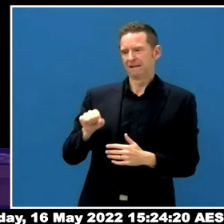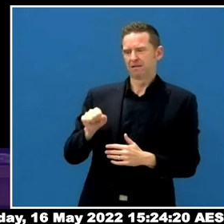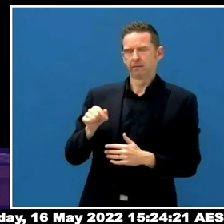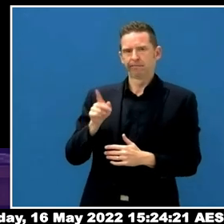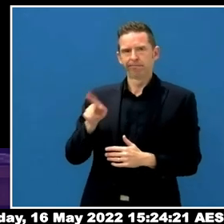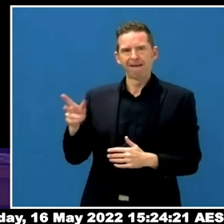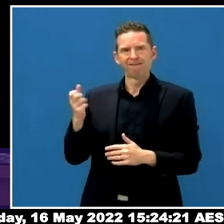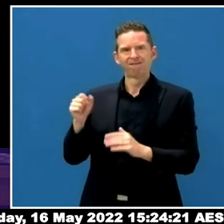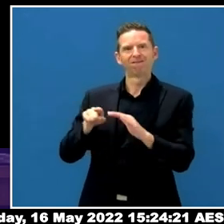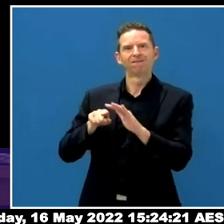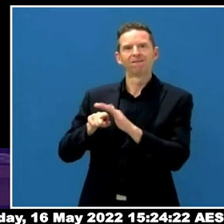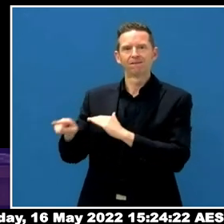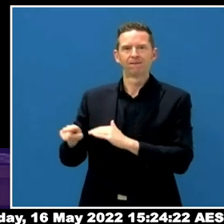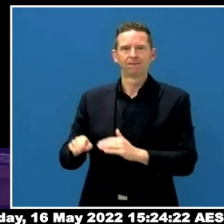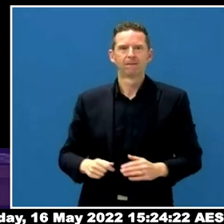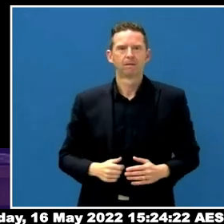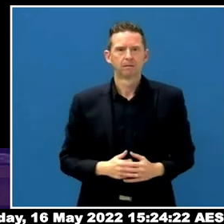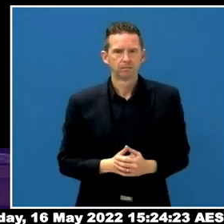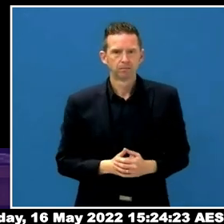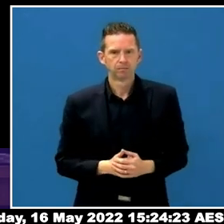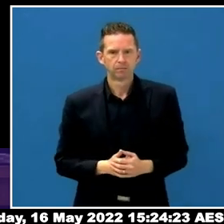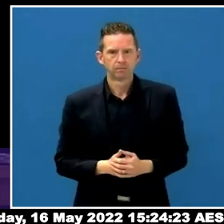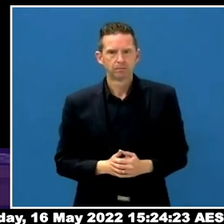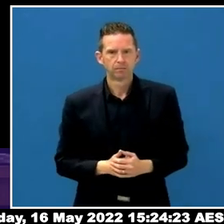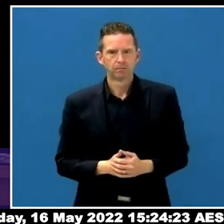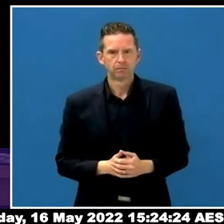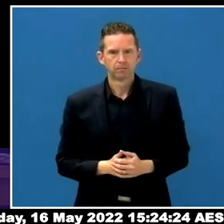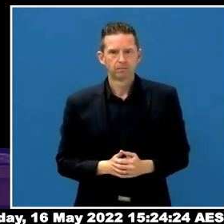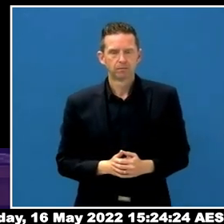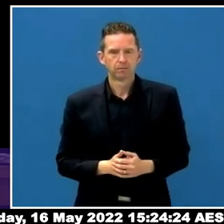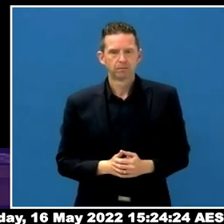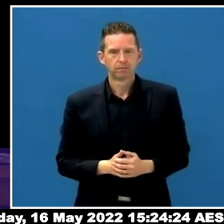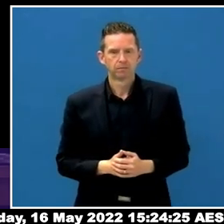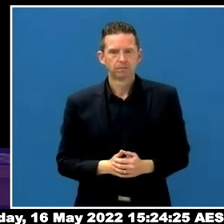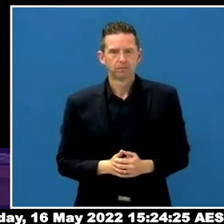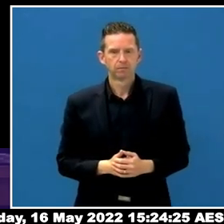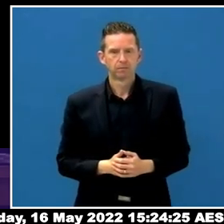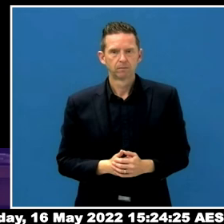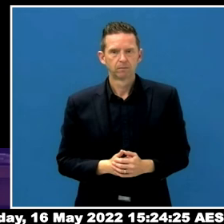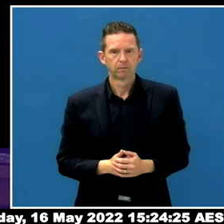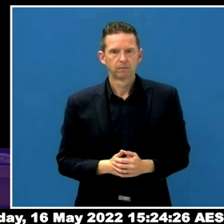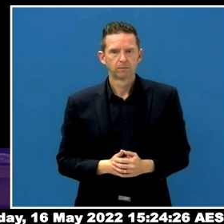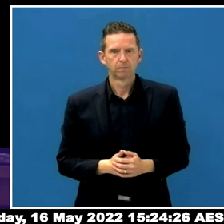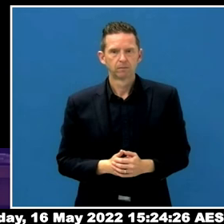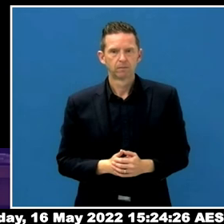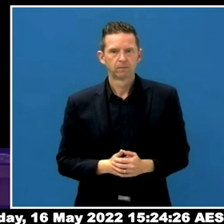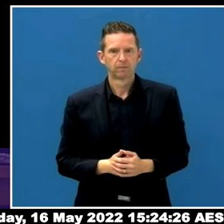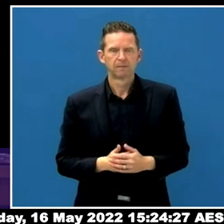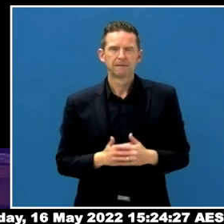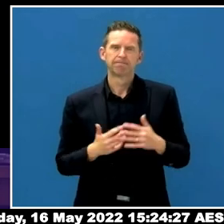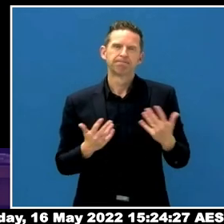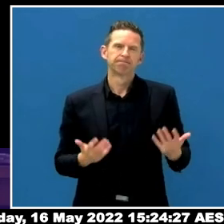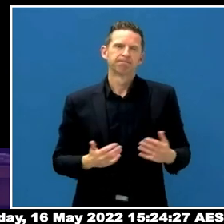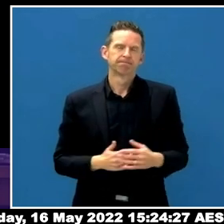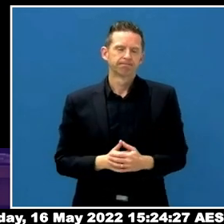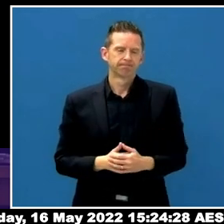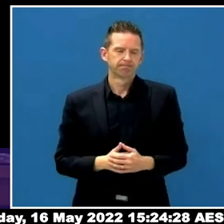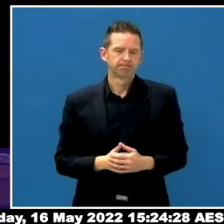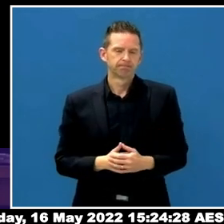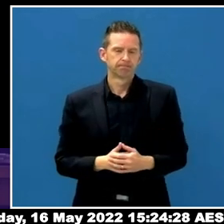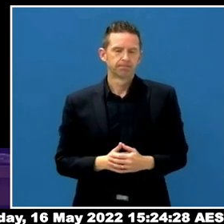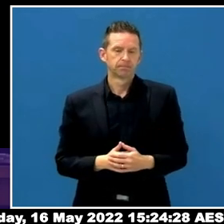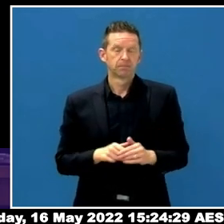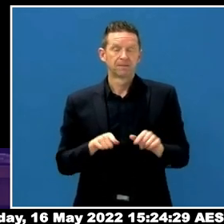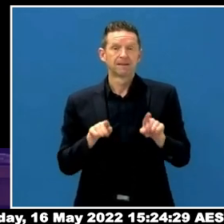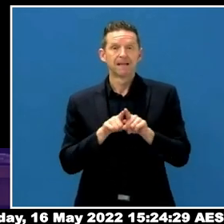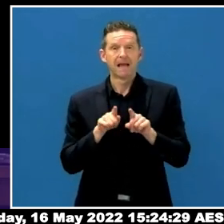And I also at that stage said he only has funding for one to three.